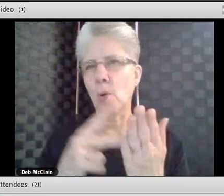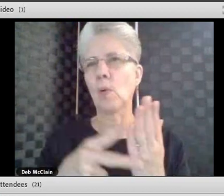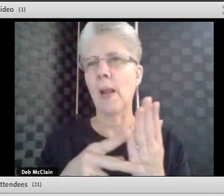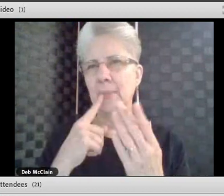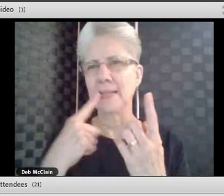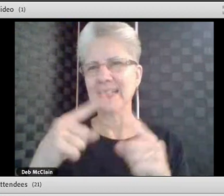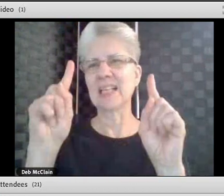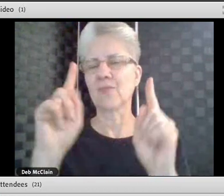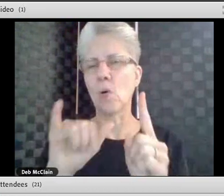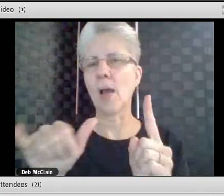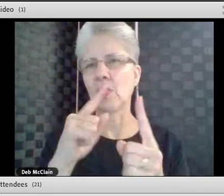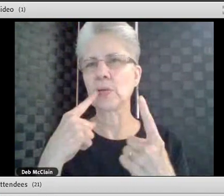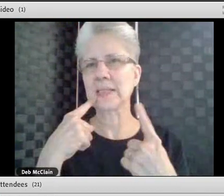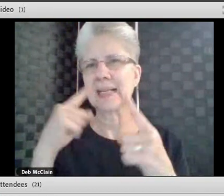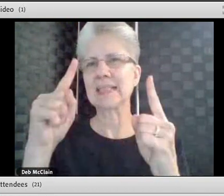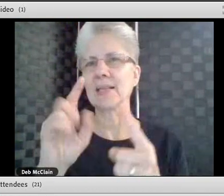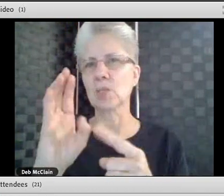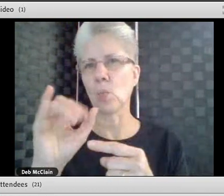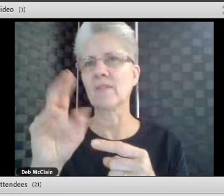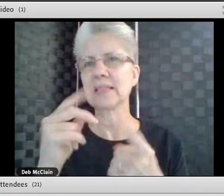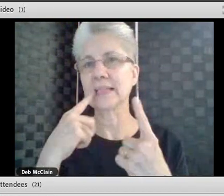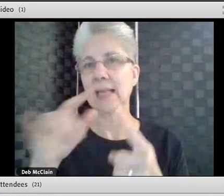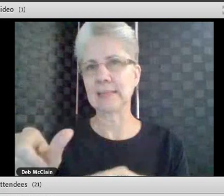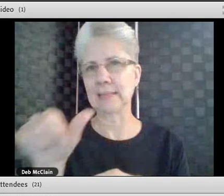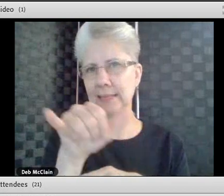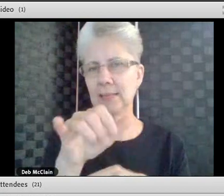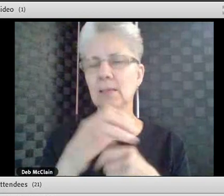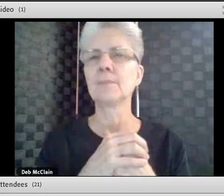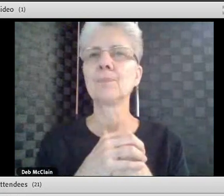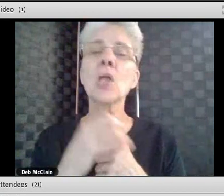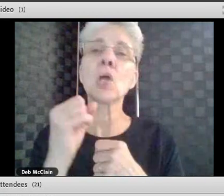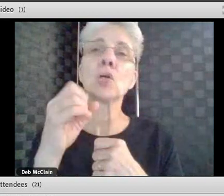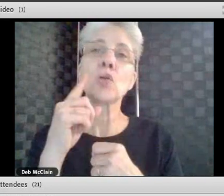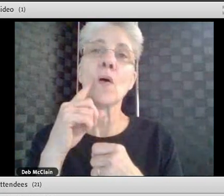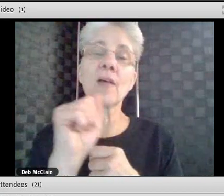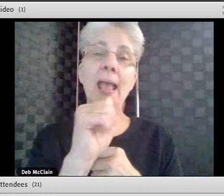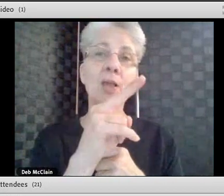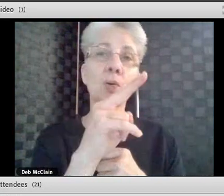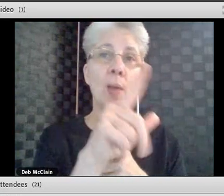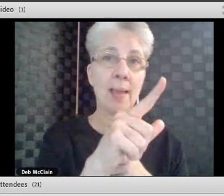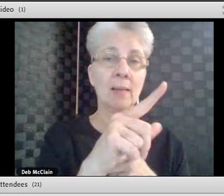you're going to ensure that their programming is a success, and their success is SWFLN's success.